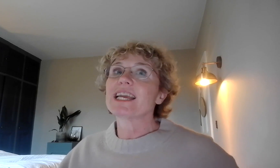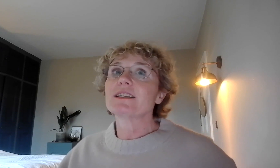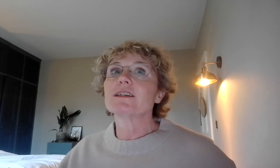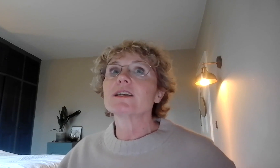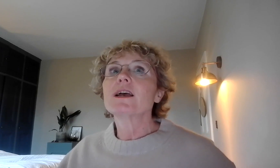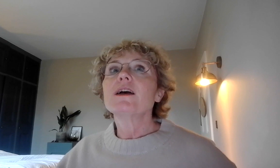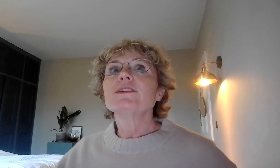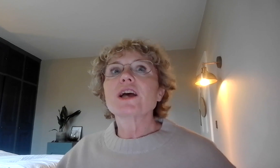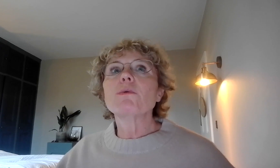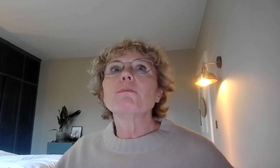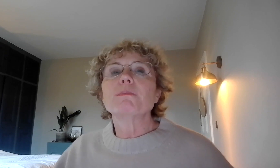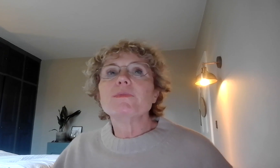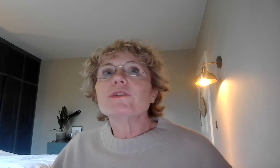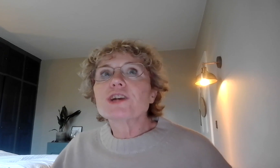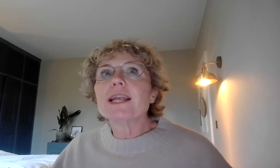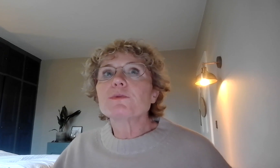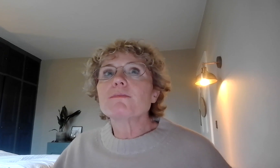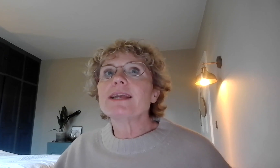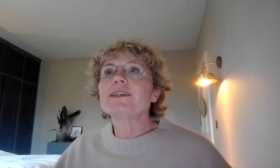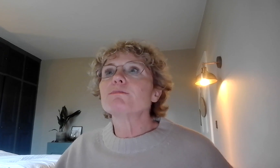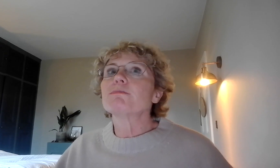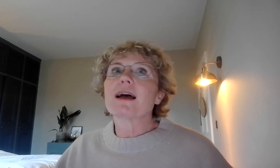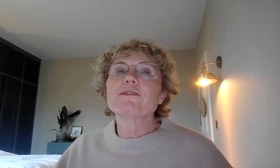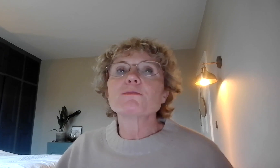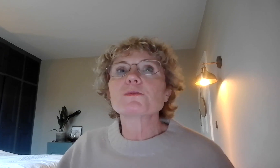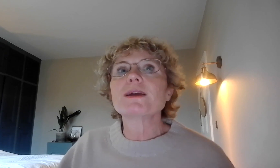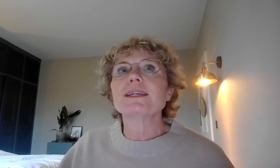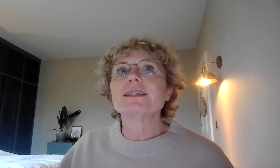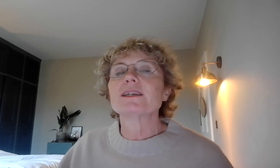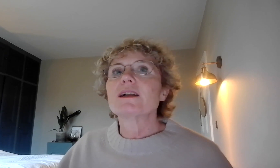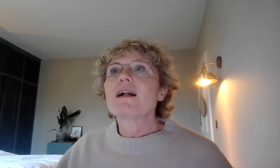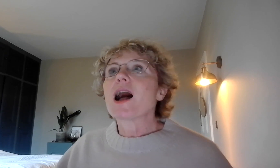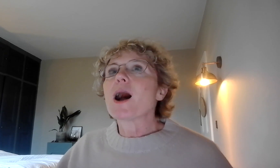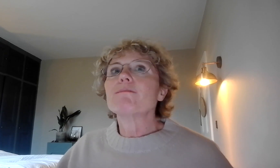exist. So, trains were missed, platforms were missed...